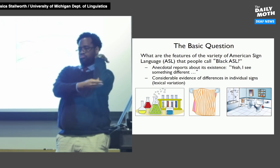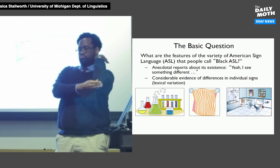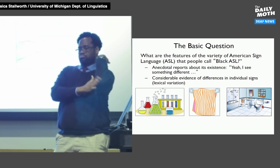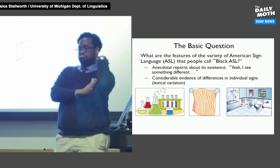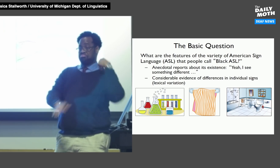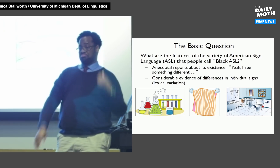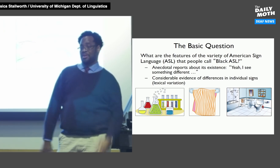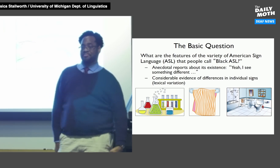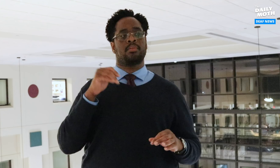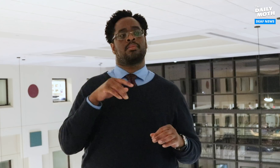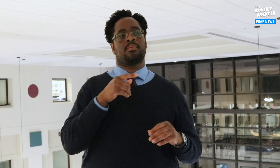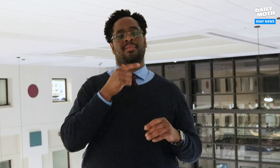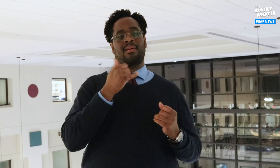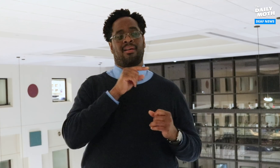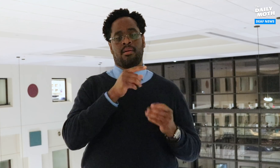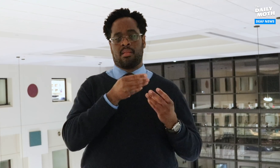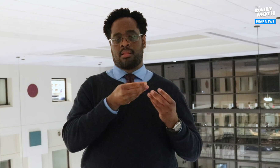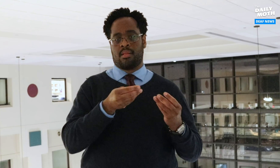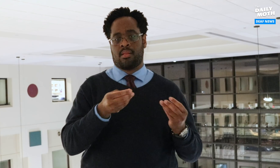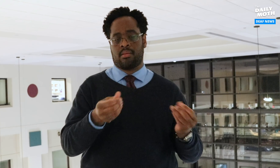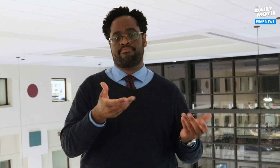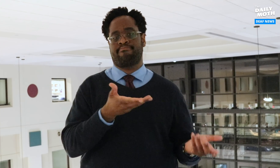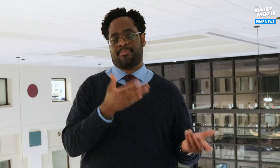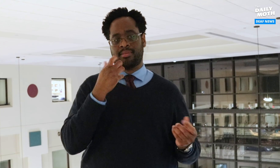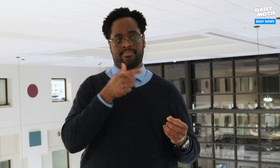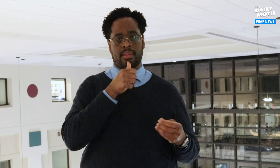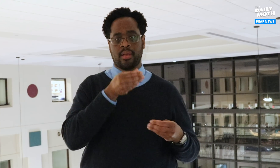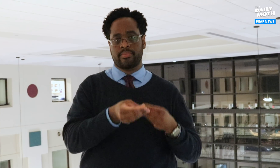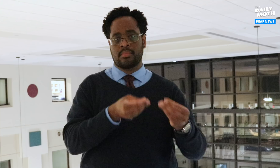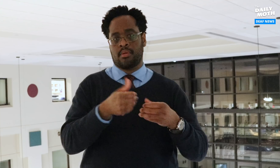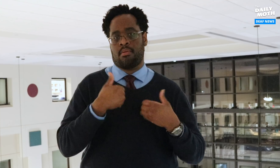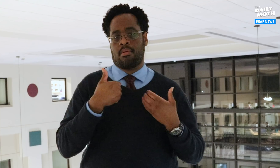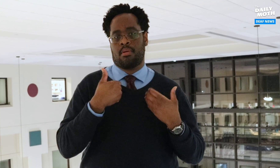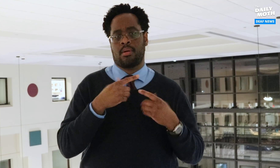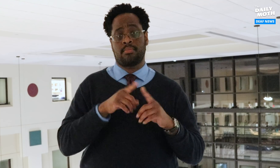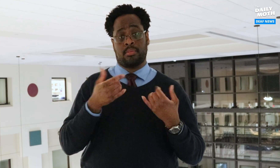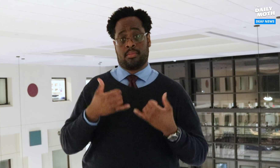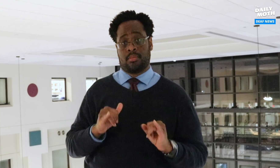(Shows sign again). Now those signs are fading away because they are not passed forward to young people.